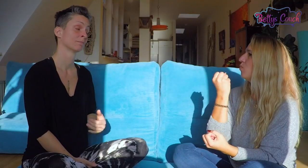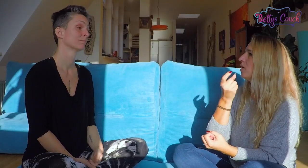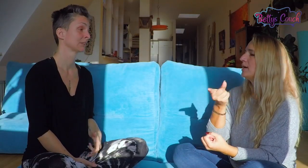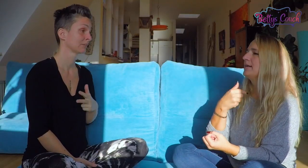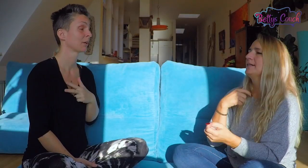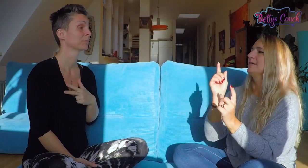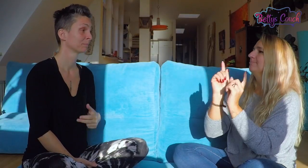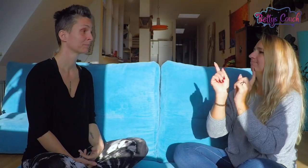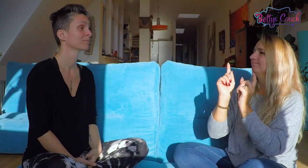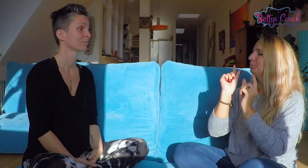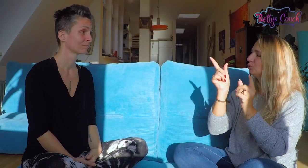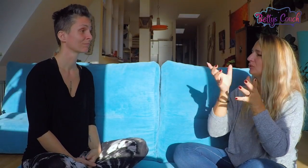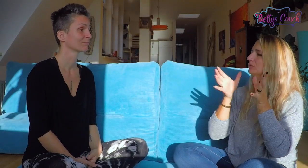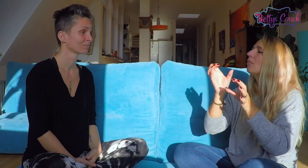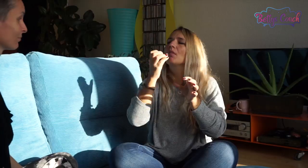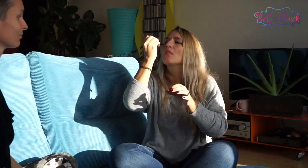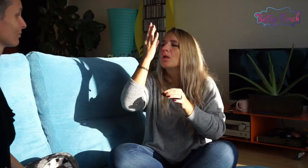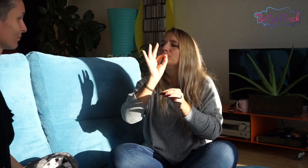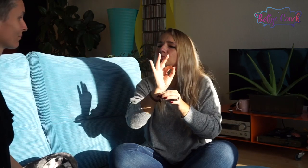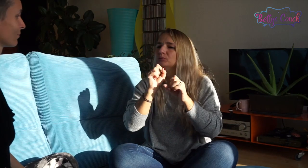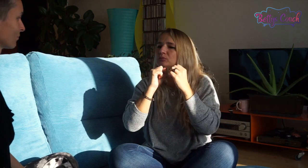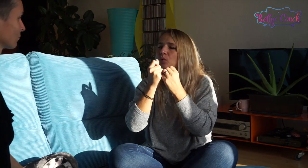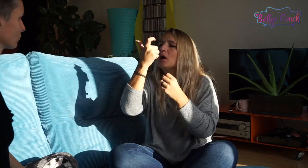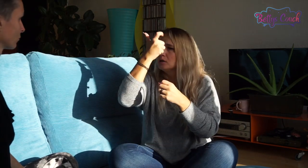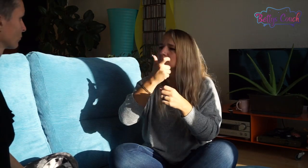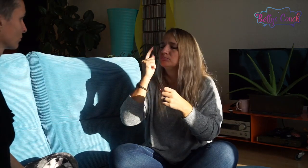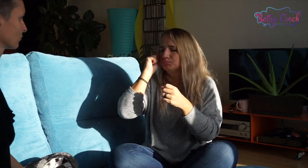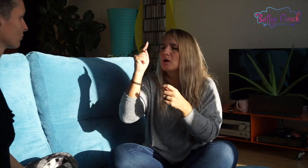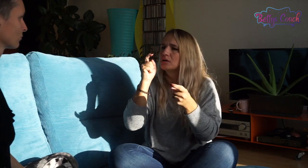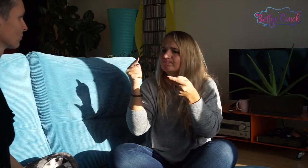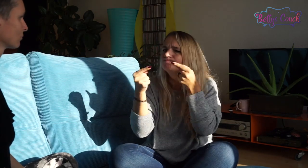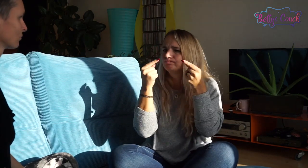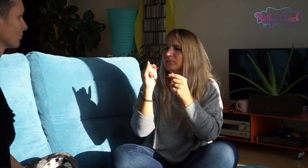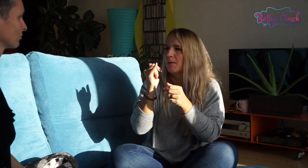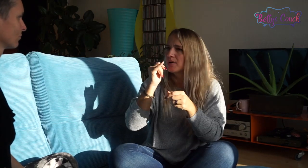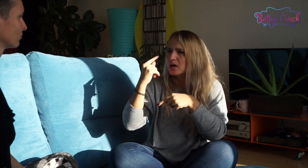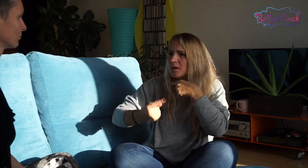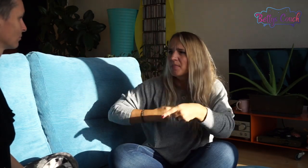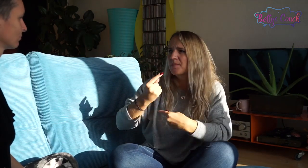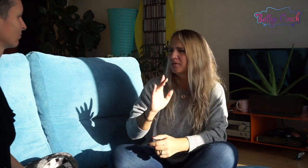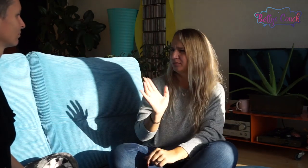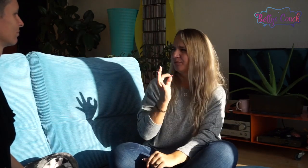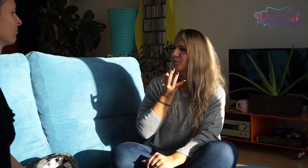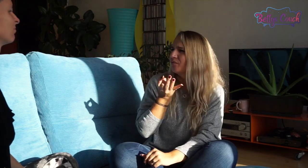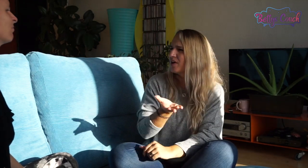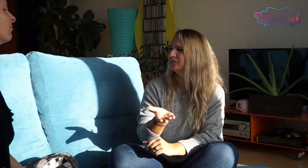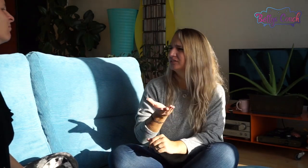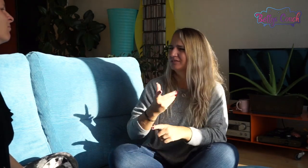It is ok to have a serious discussion about a topic, but chewing it again and again is not the point.